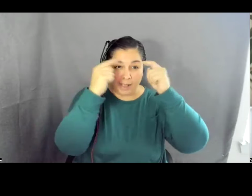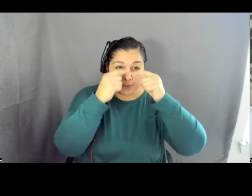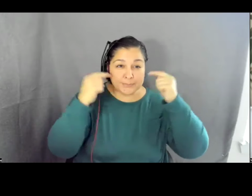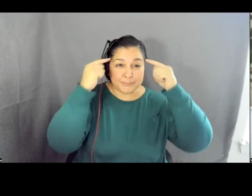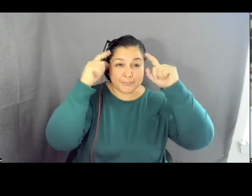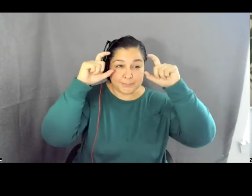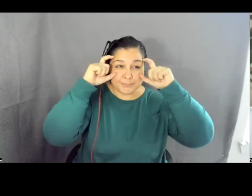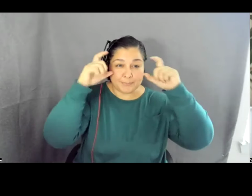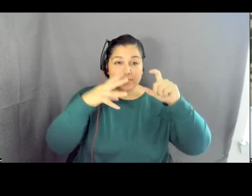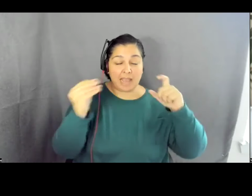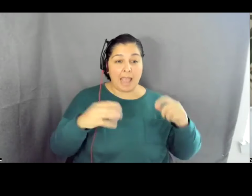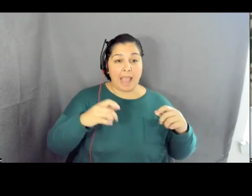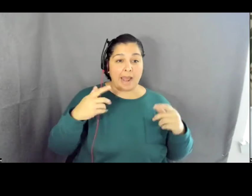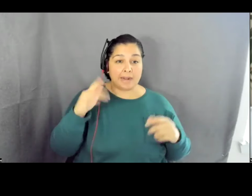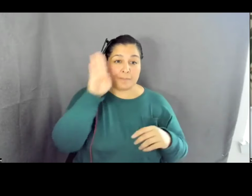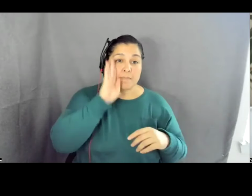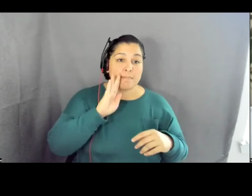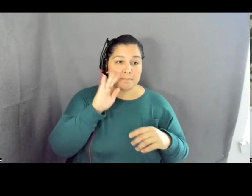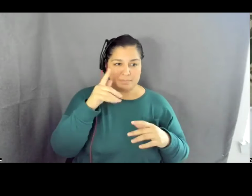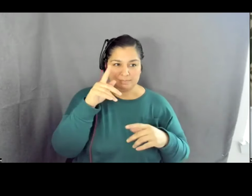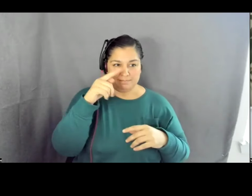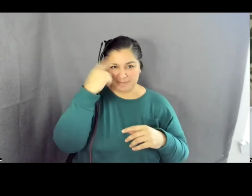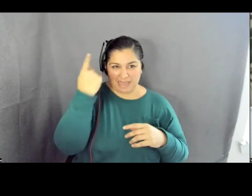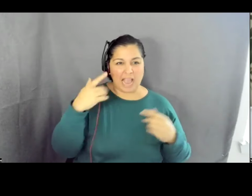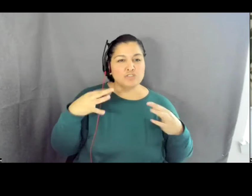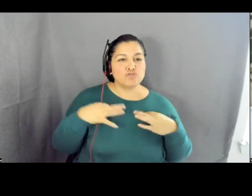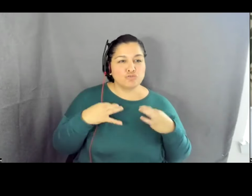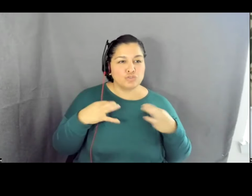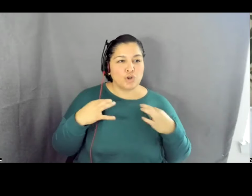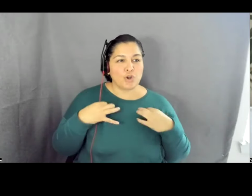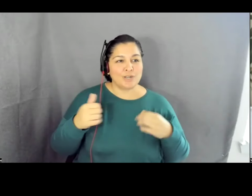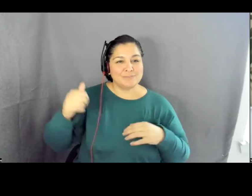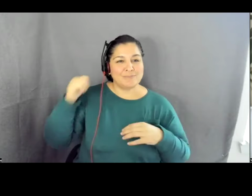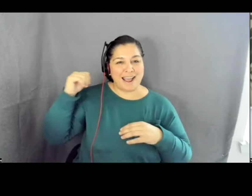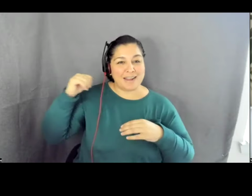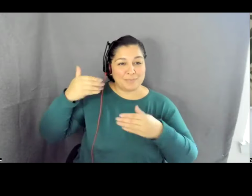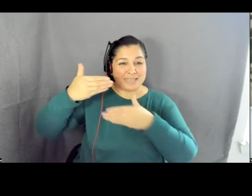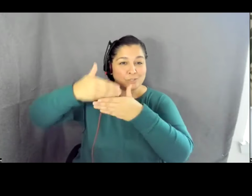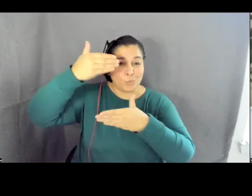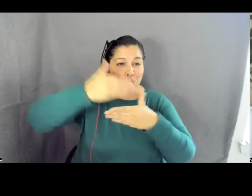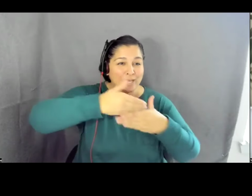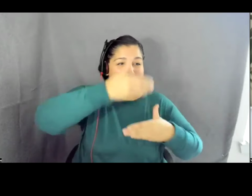And behind me is a set of windows and a bulletin board and a tree on my right.